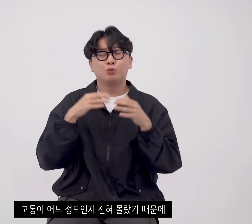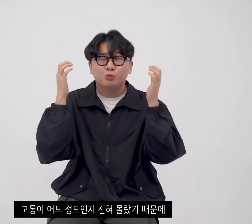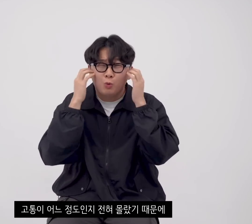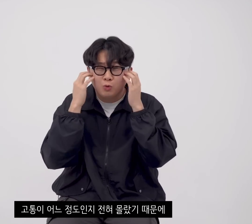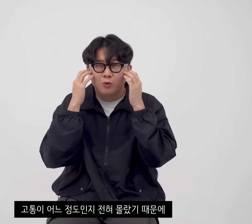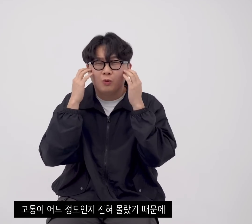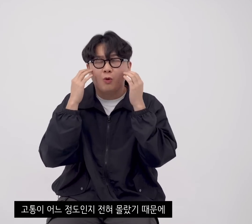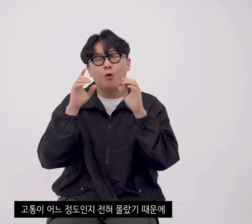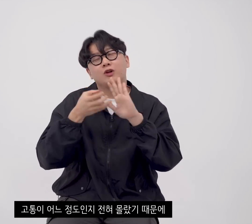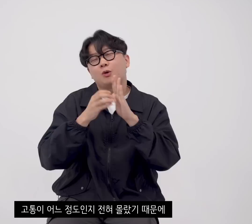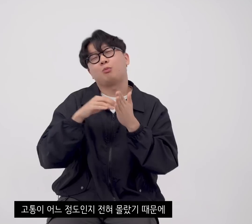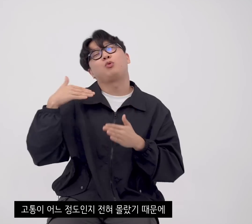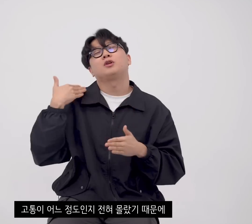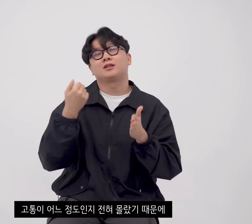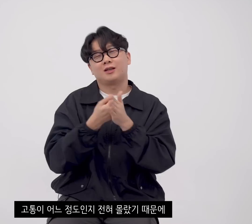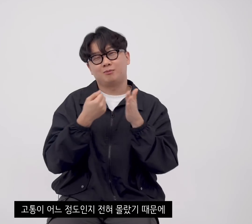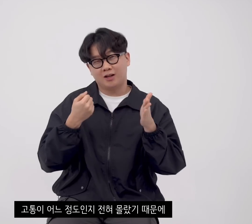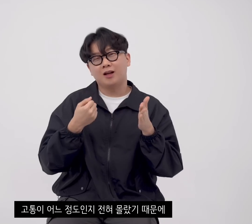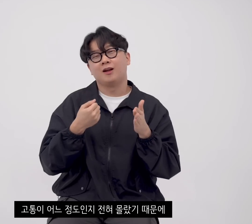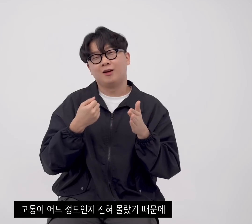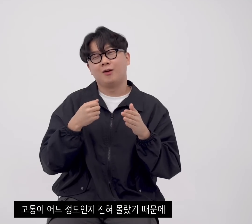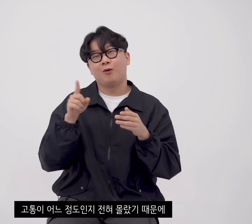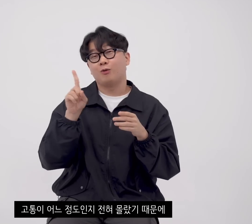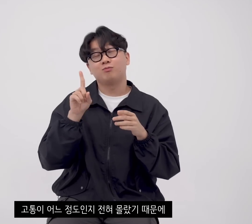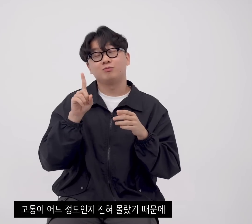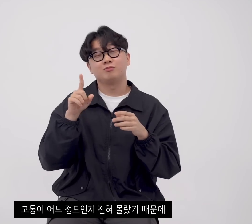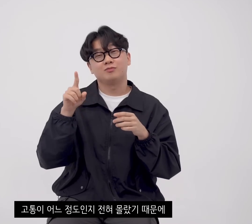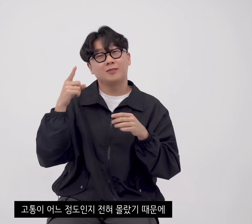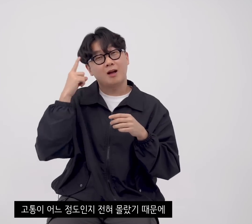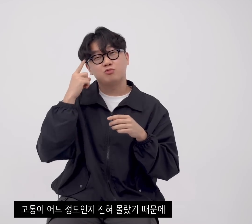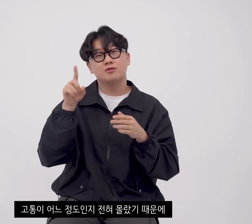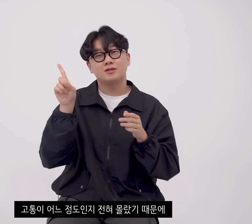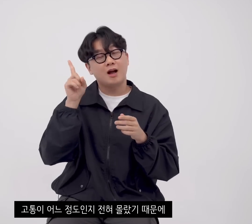would be during the first surgery, so